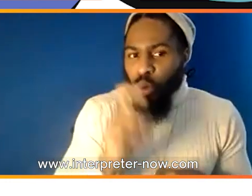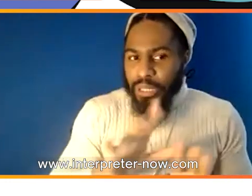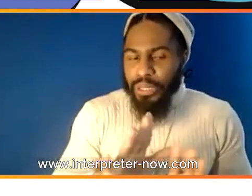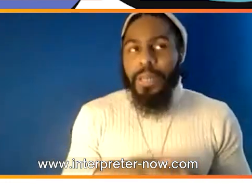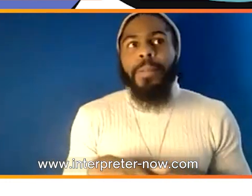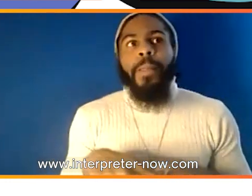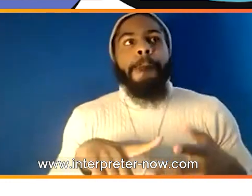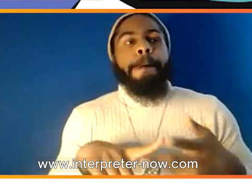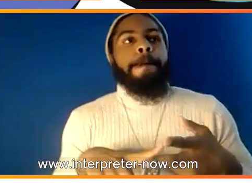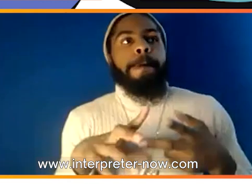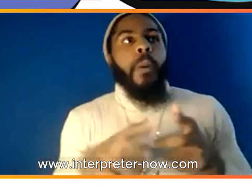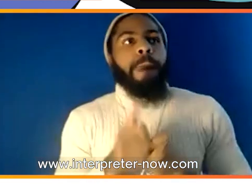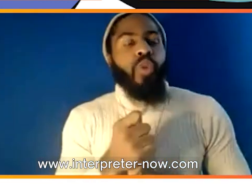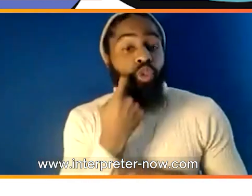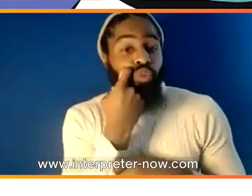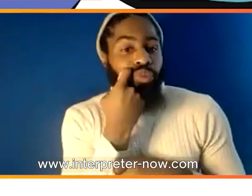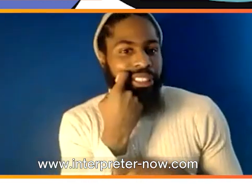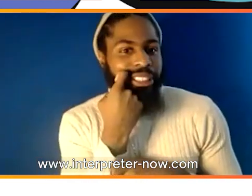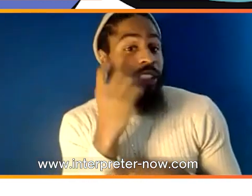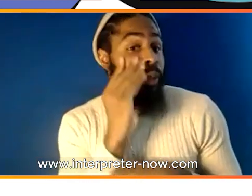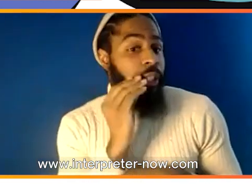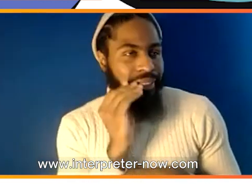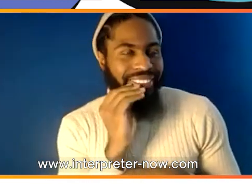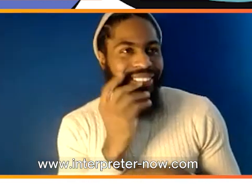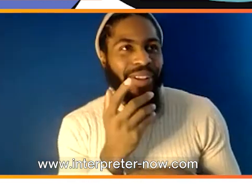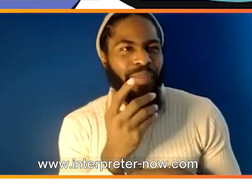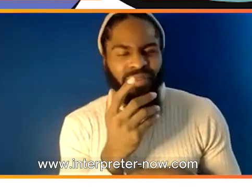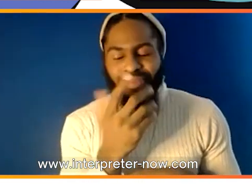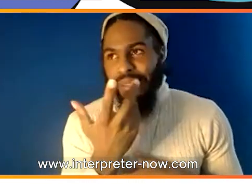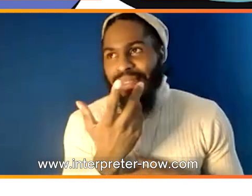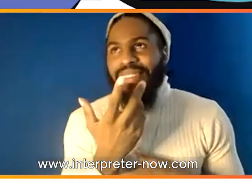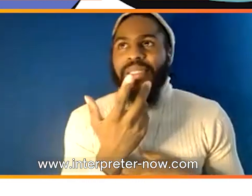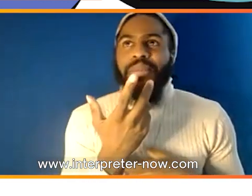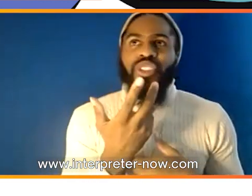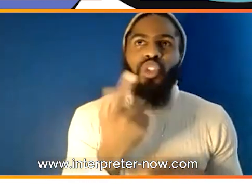out of the gate at my most recent employer. Again, it didn't prevent me from success,